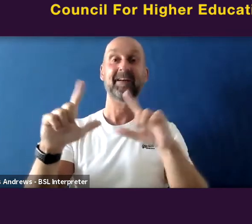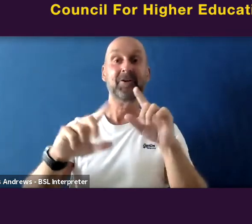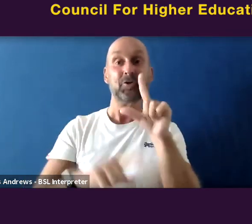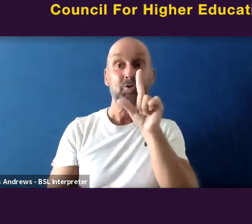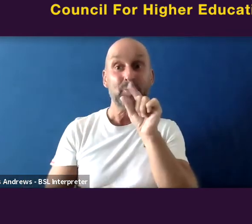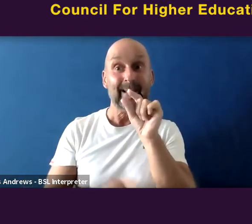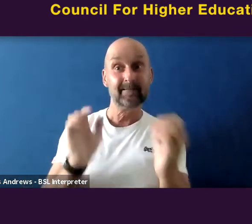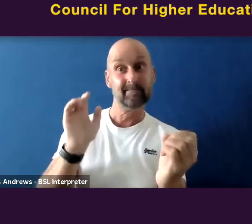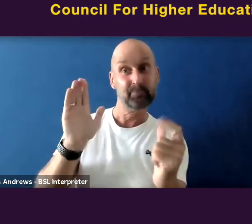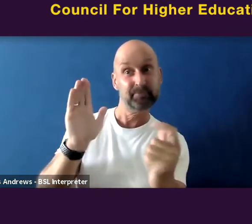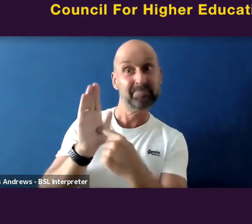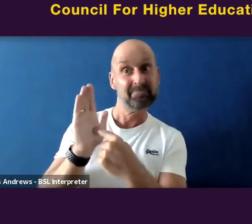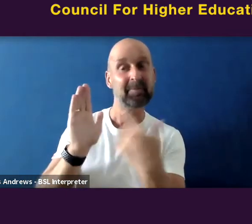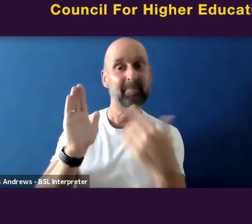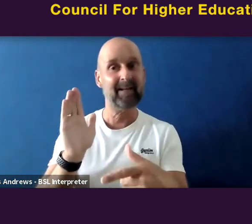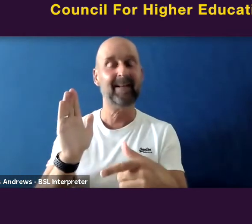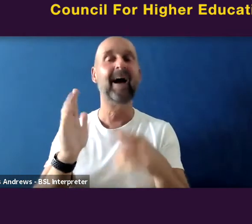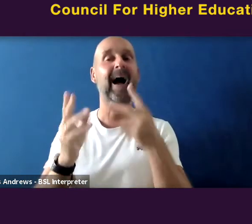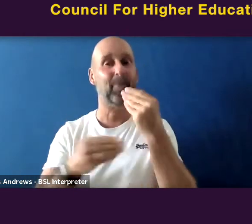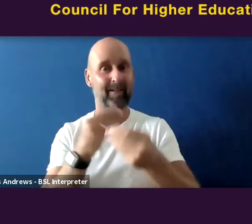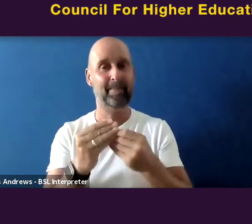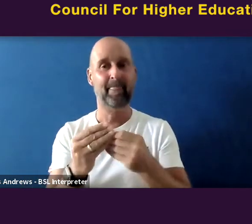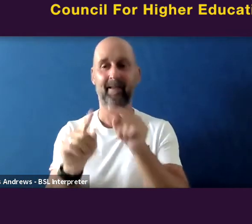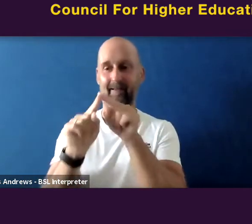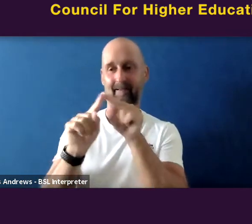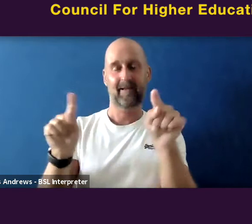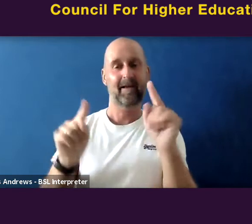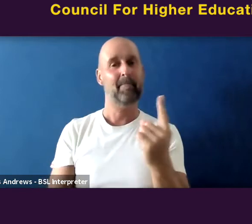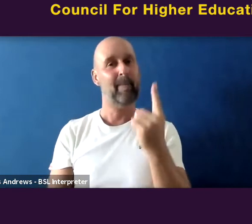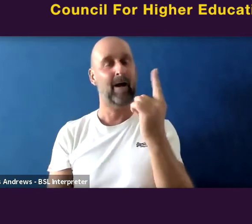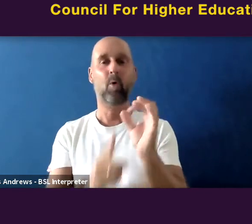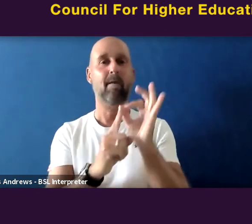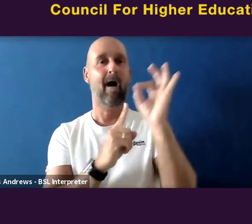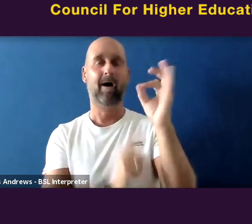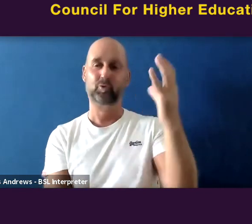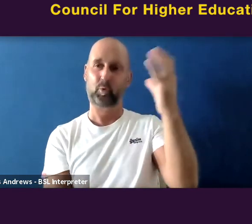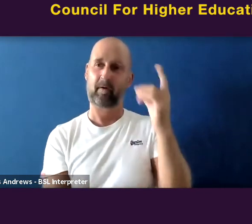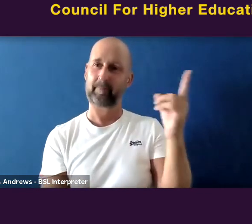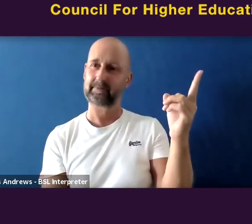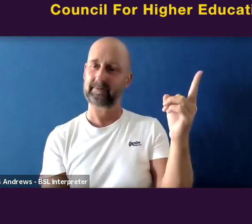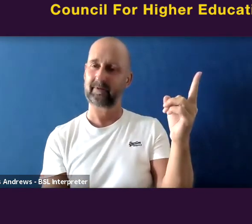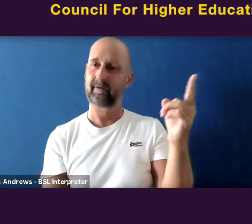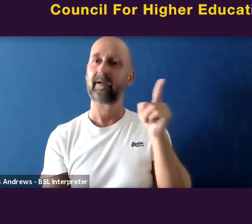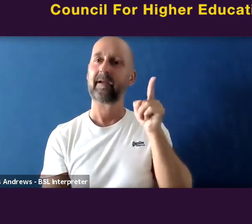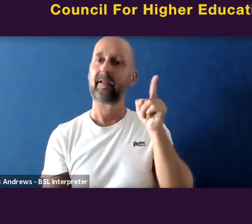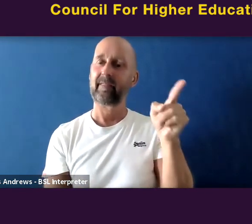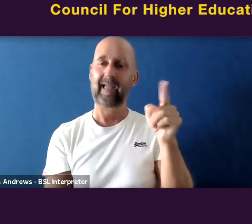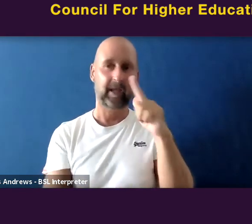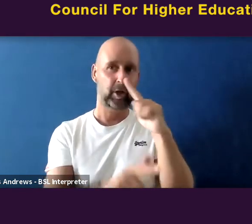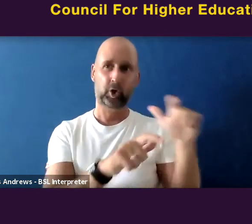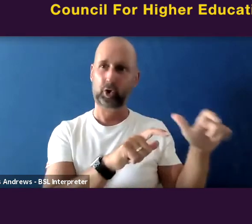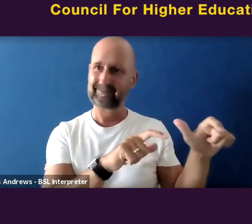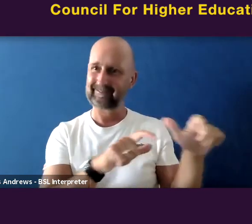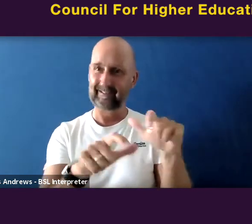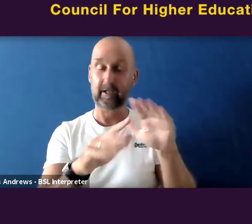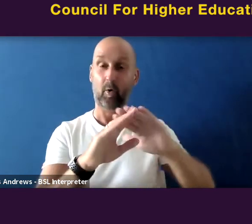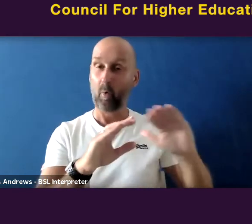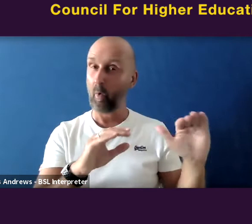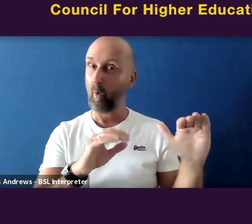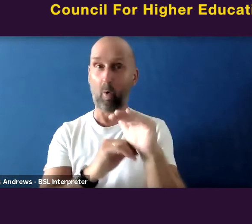I'll read it out. My one ask of the Government is that they consistently across all departments